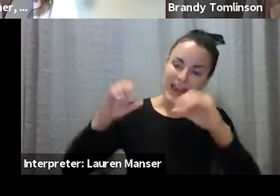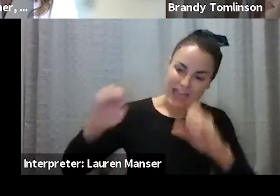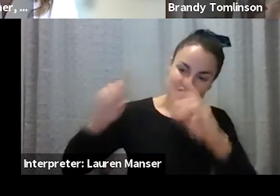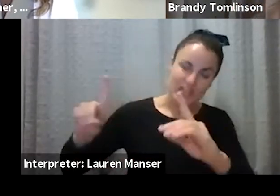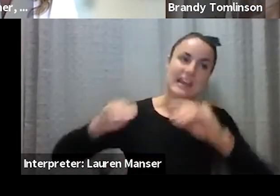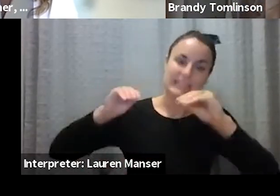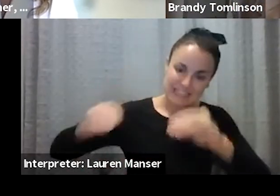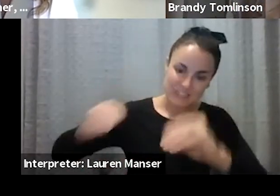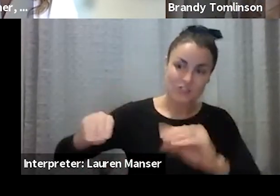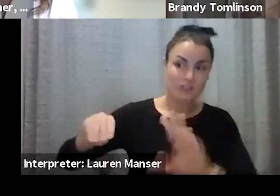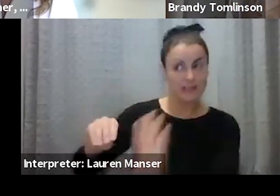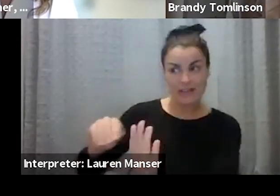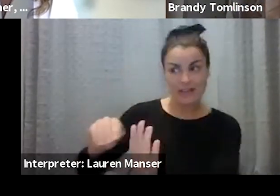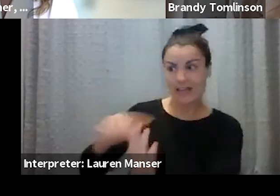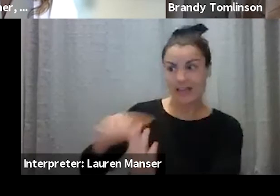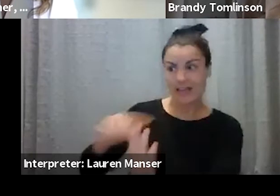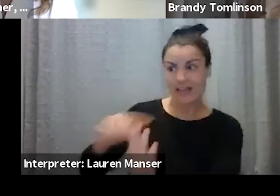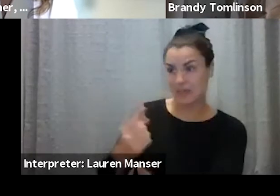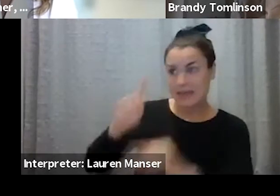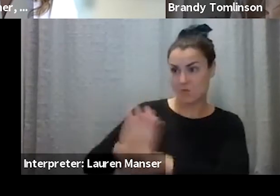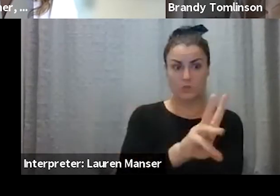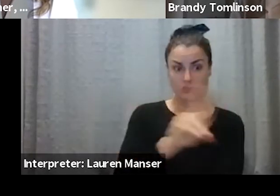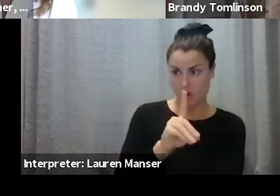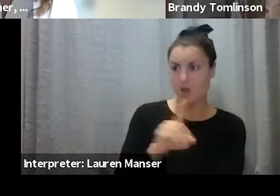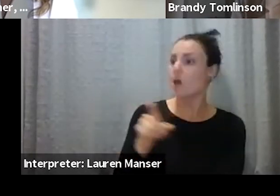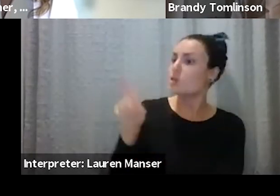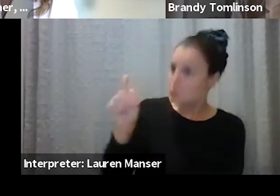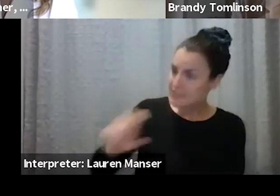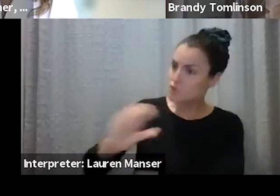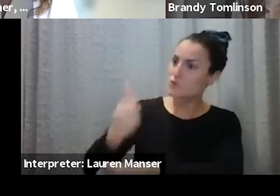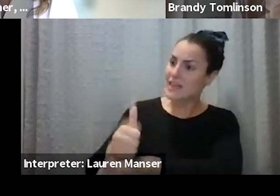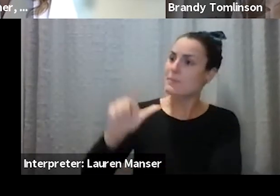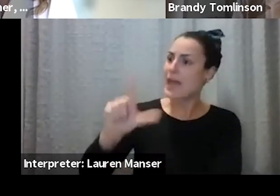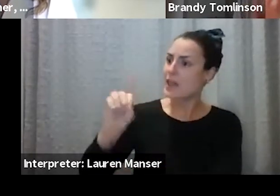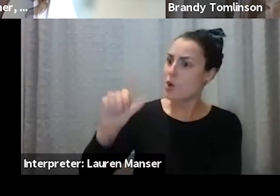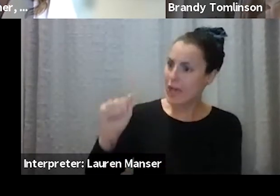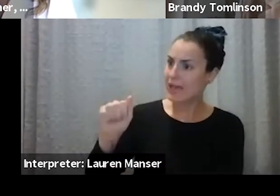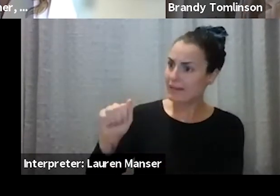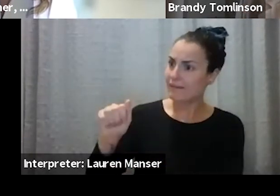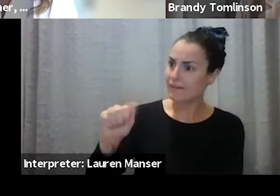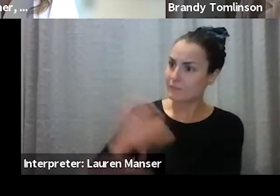you have to offer them leave of absence. And so what will happen is you take a leave of absence,